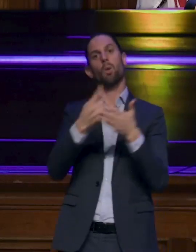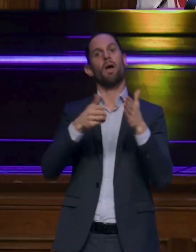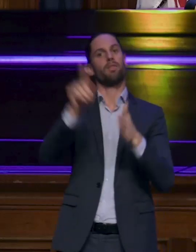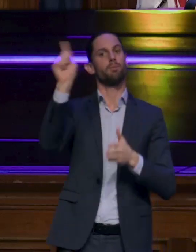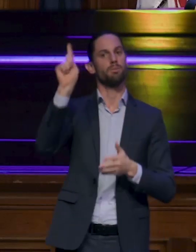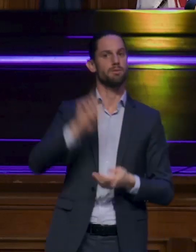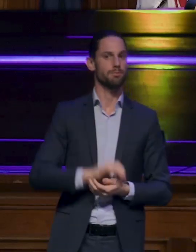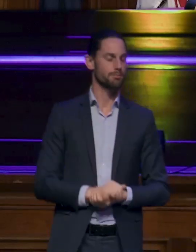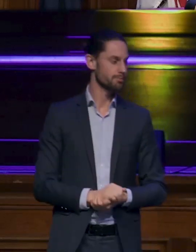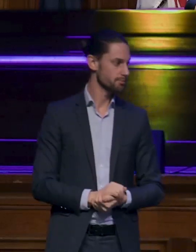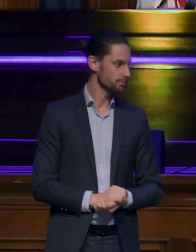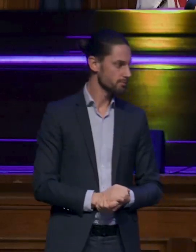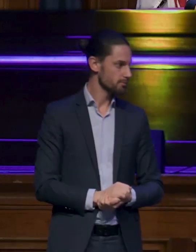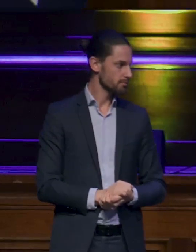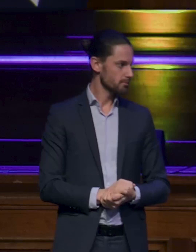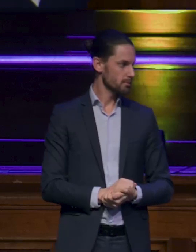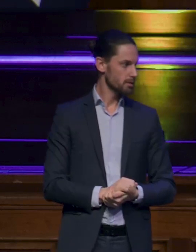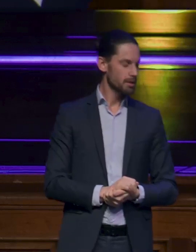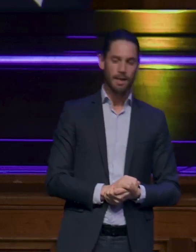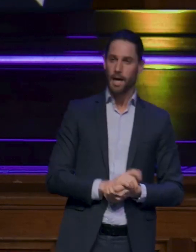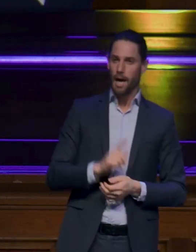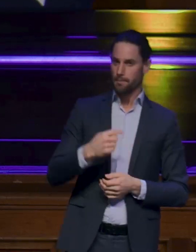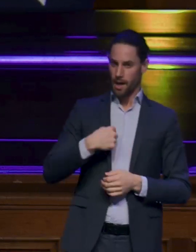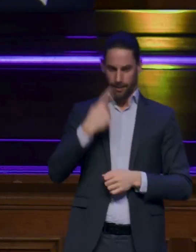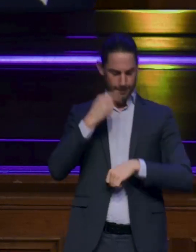always a slave to the clock but I'm going to crib just one minute more if I